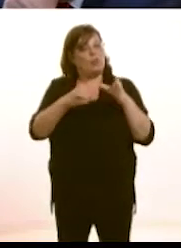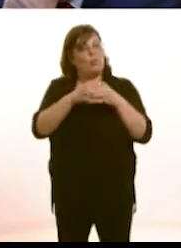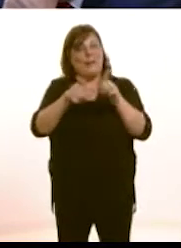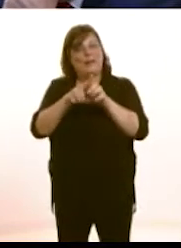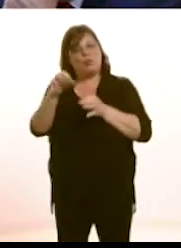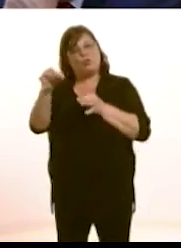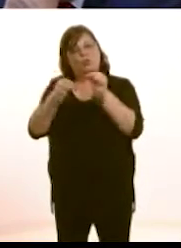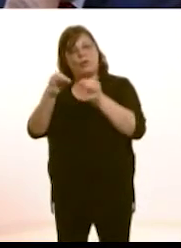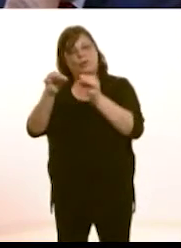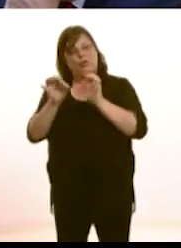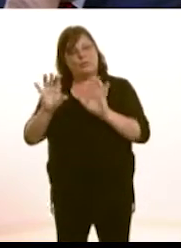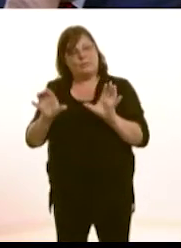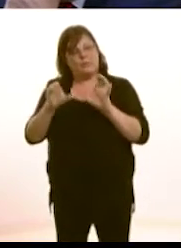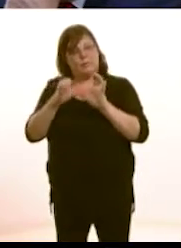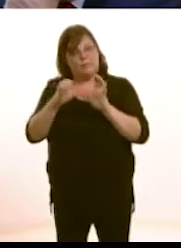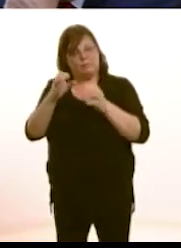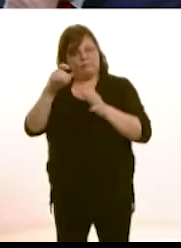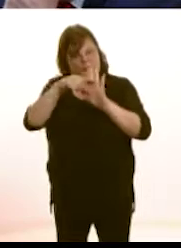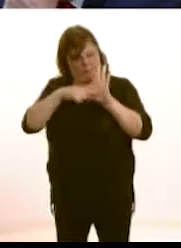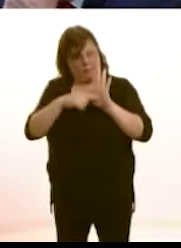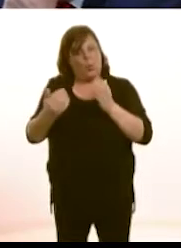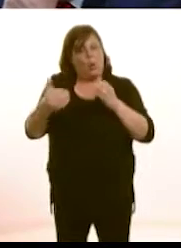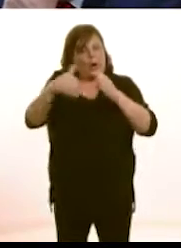The strategy will aim to be all-encompassing, dealing with the issues that the Member has